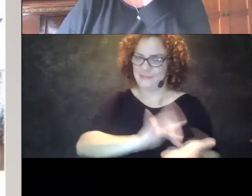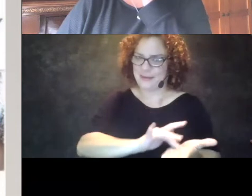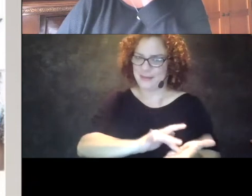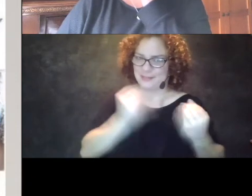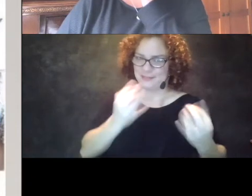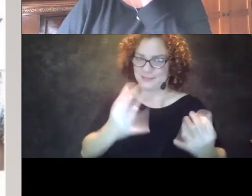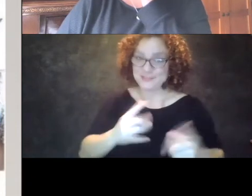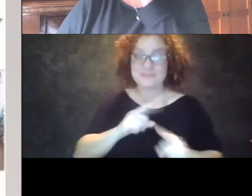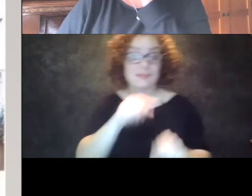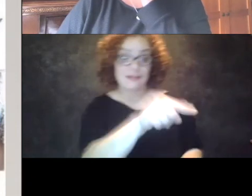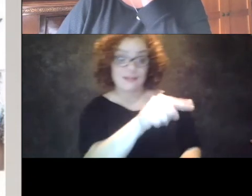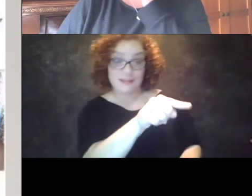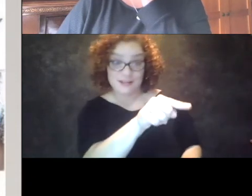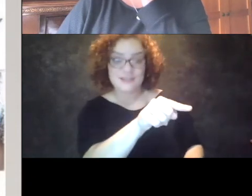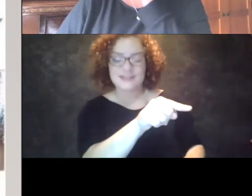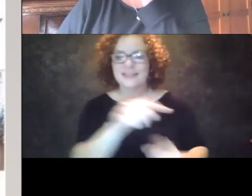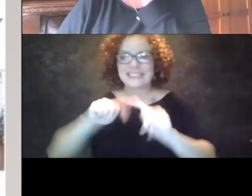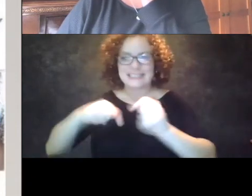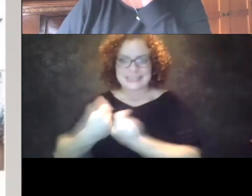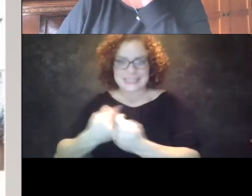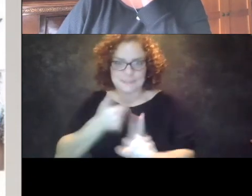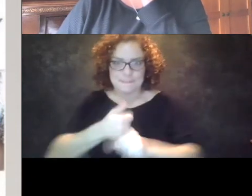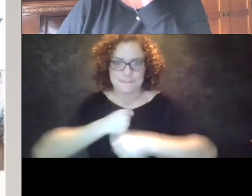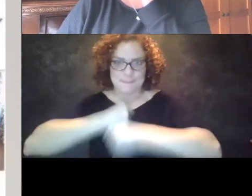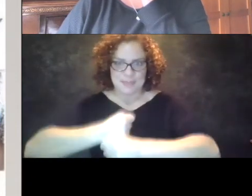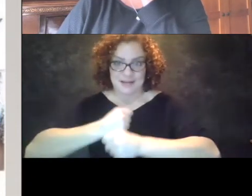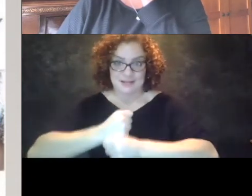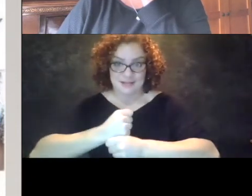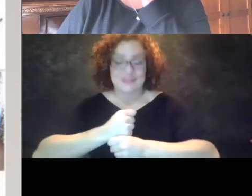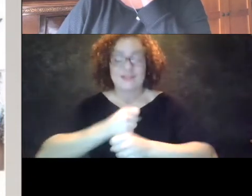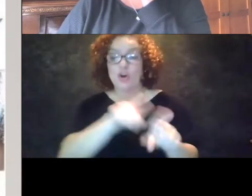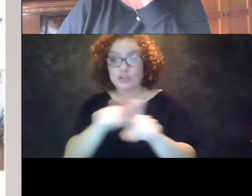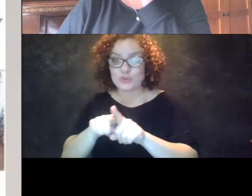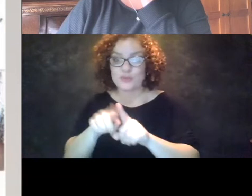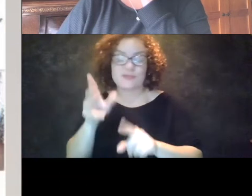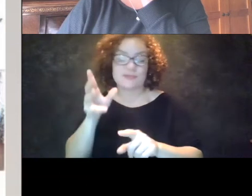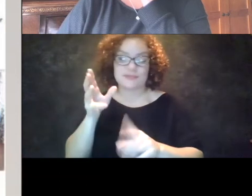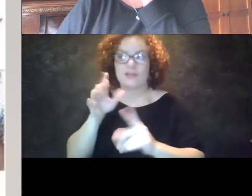by a team and the parent, the parent of this young man said that I could share it. But